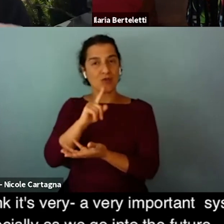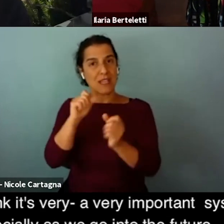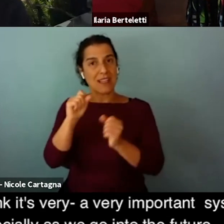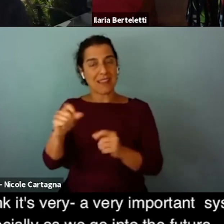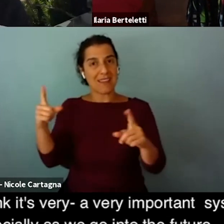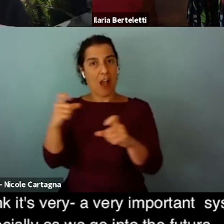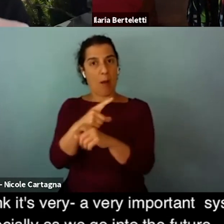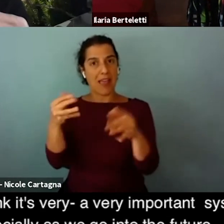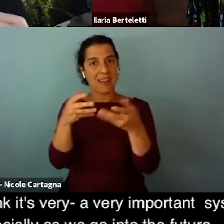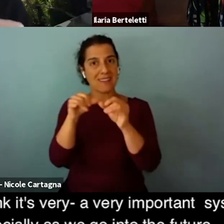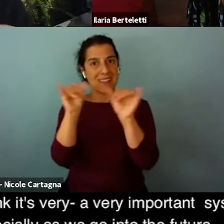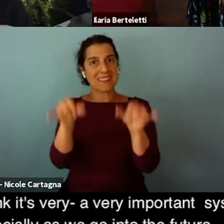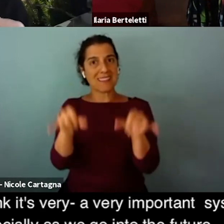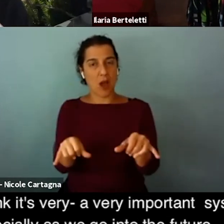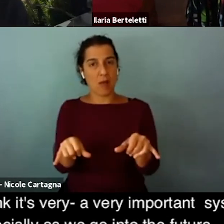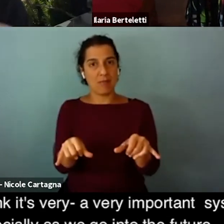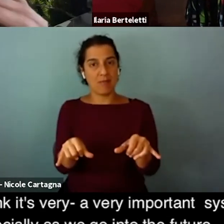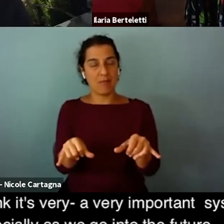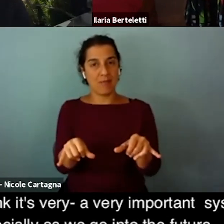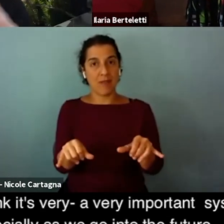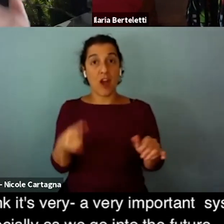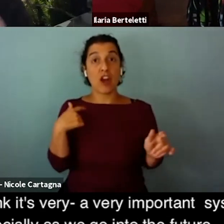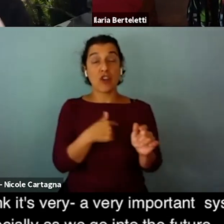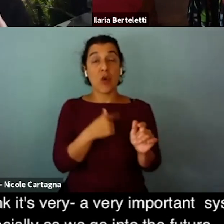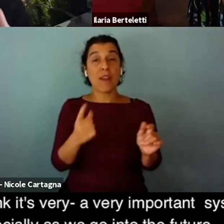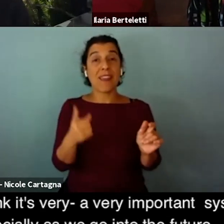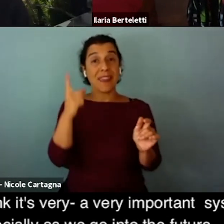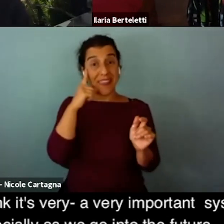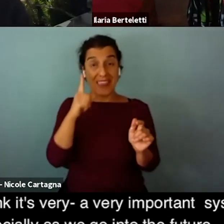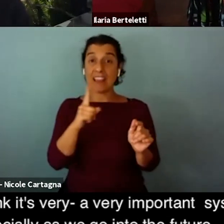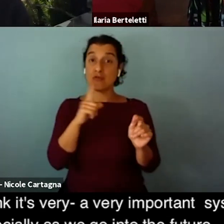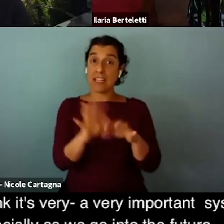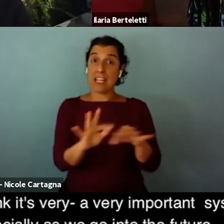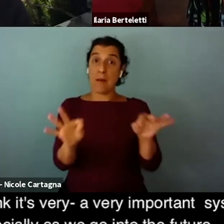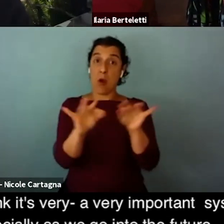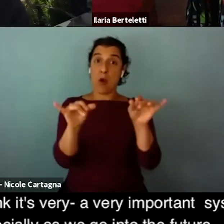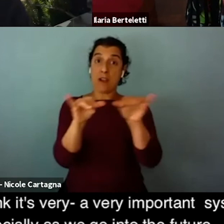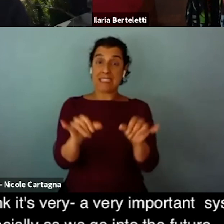so we think it's very a very important system especially as we go into the future